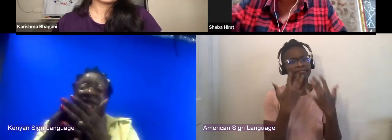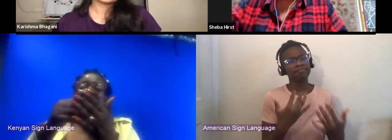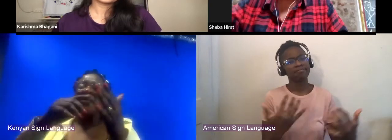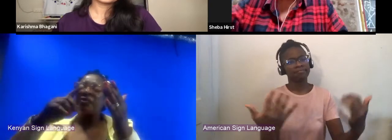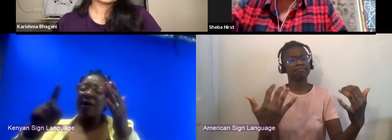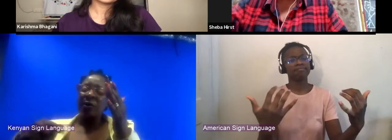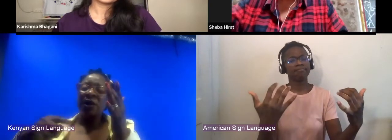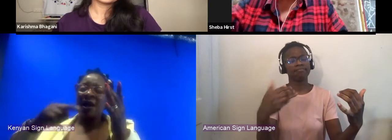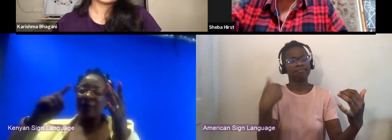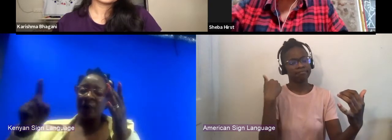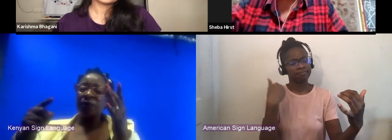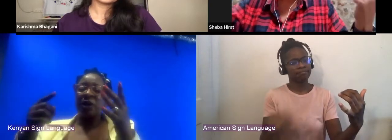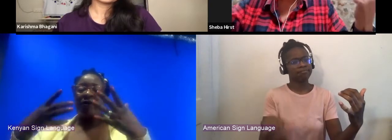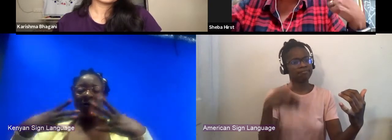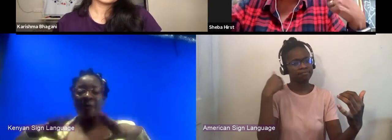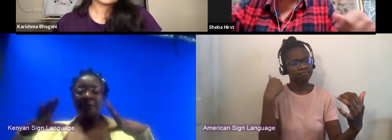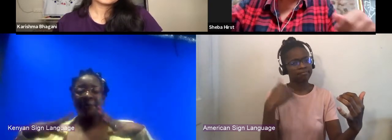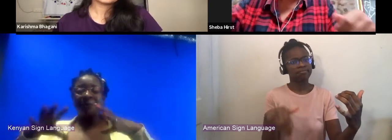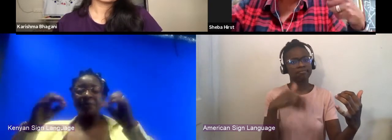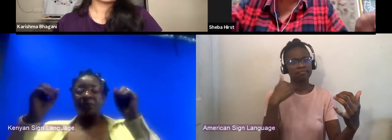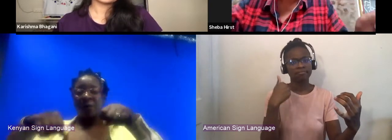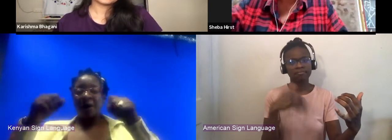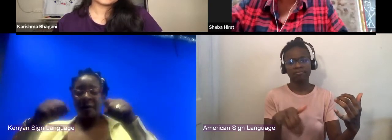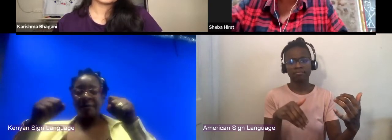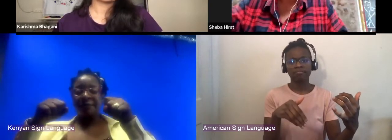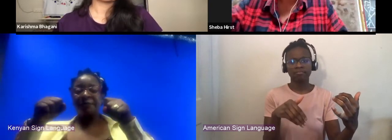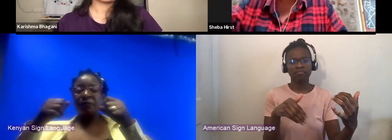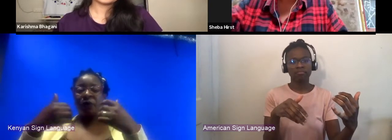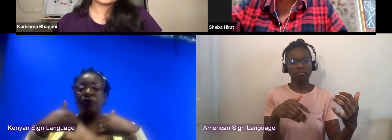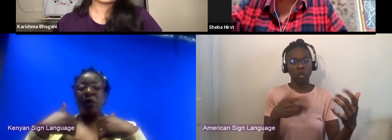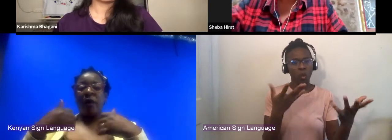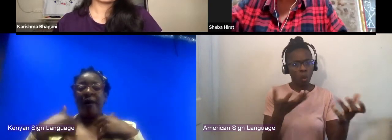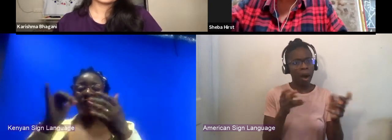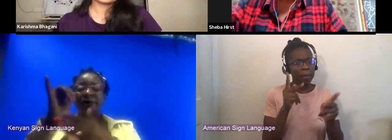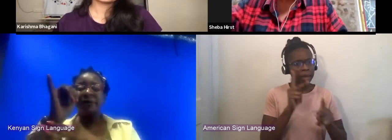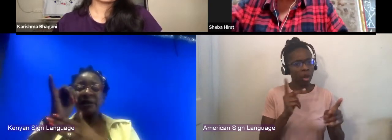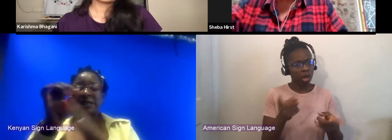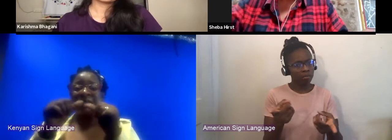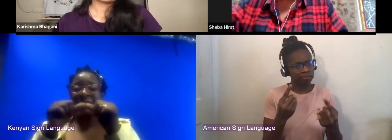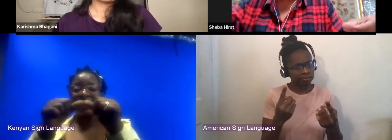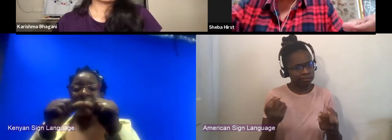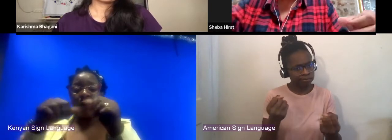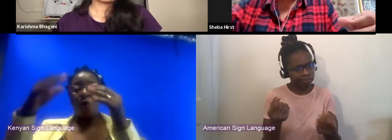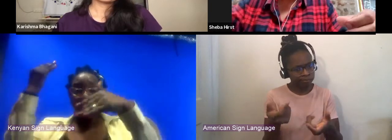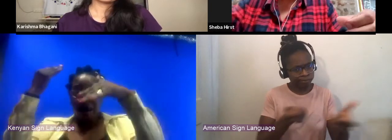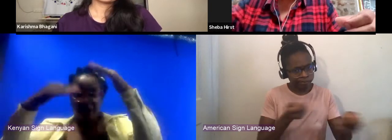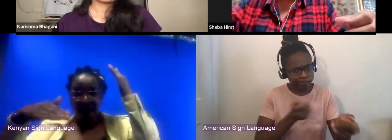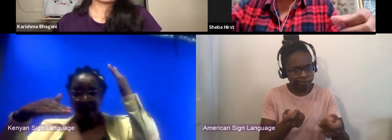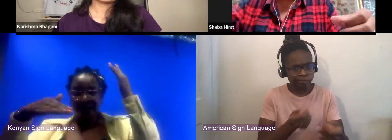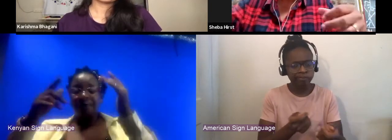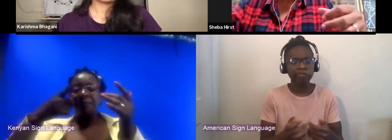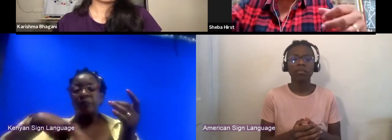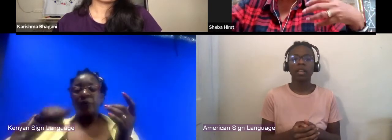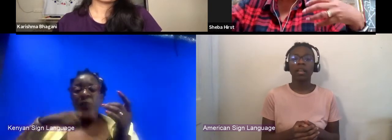have a sustainable craft and a sustainable career. We already had built a lot of competencies for instance